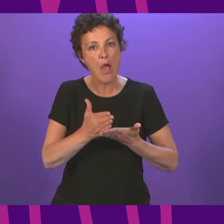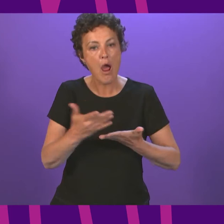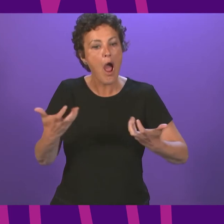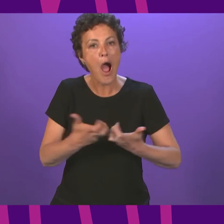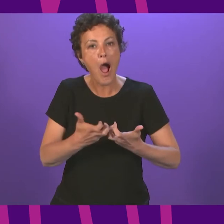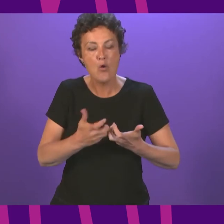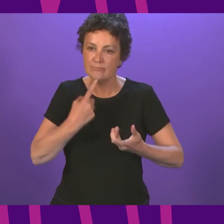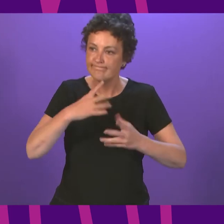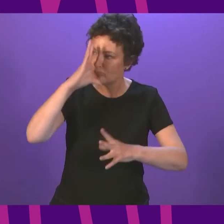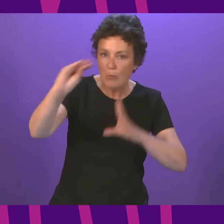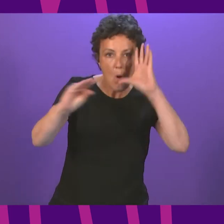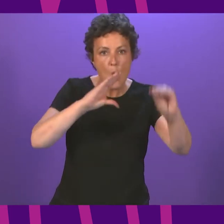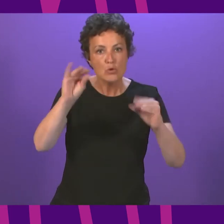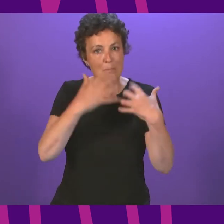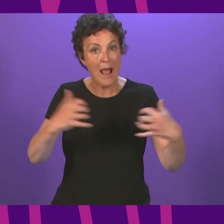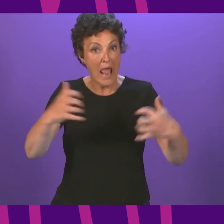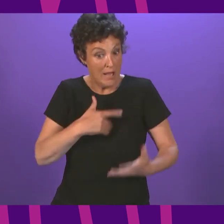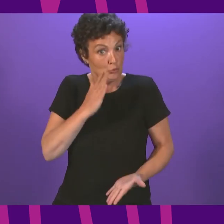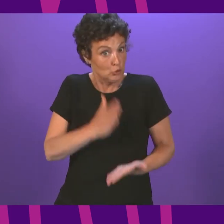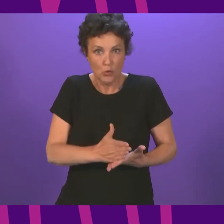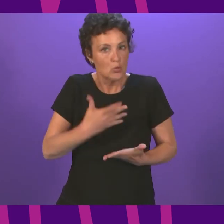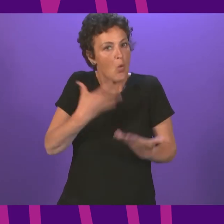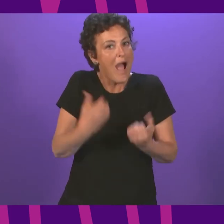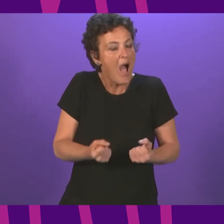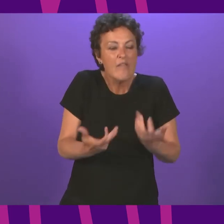of requirements that duplicate or conflict with one another, which I believe would be